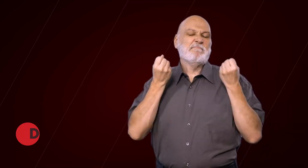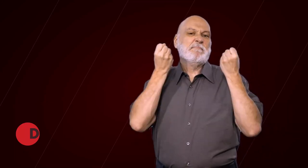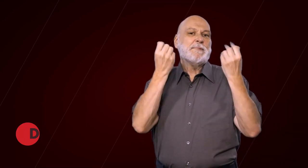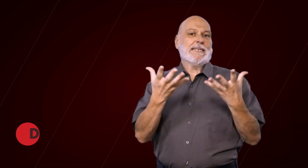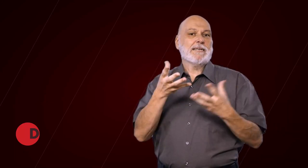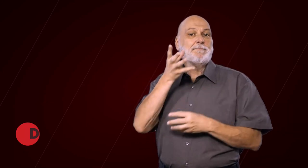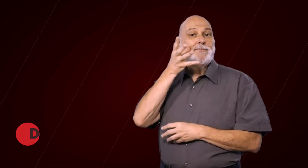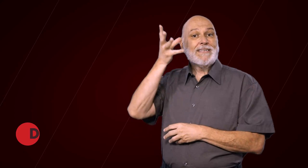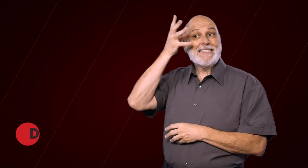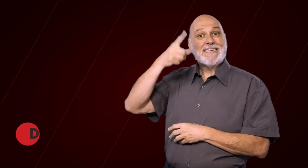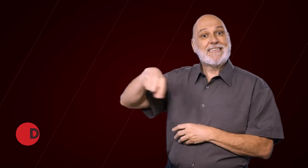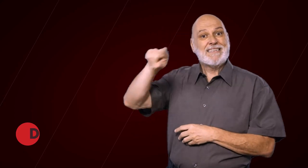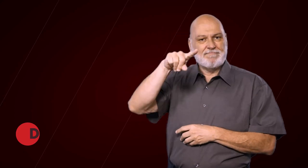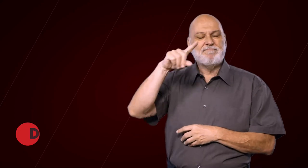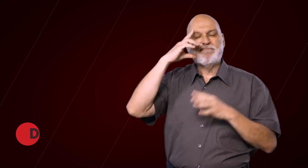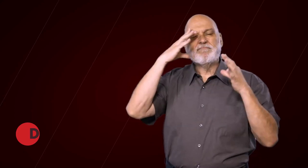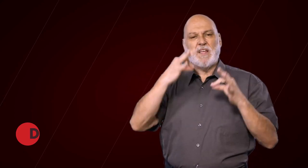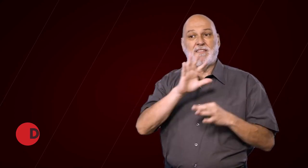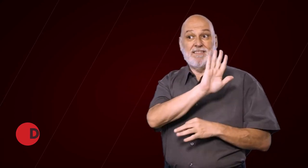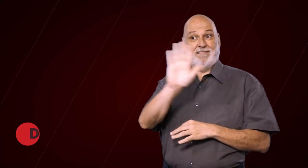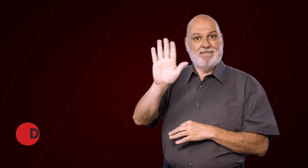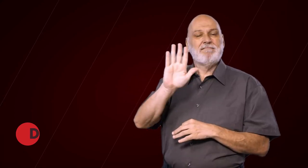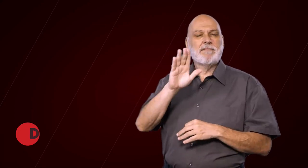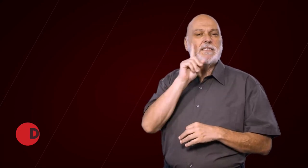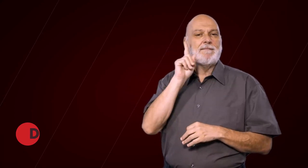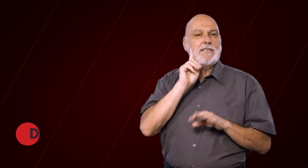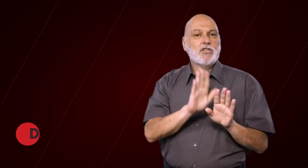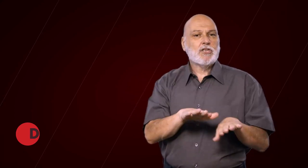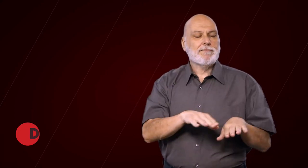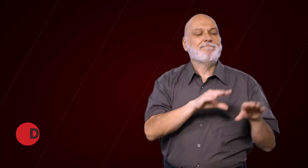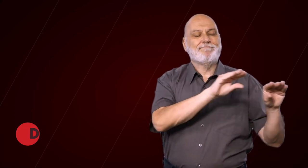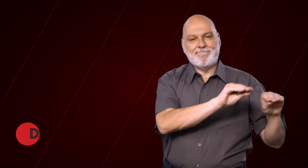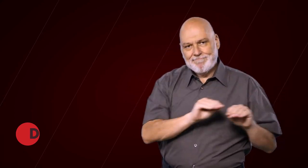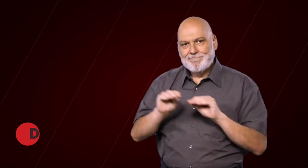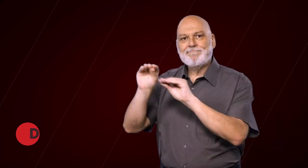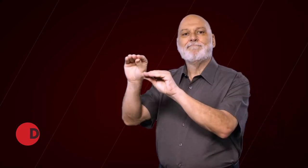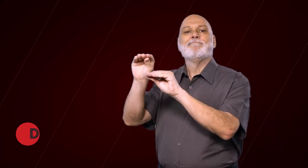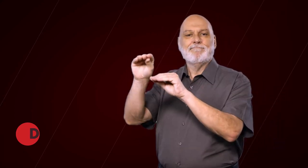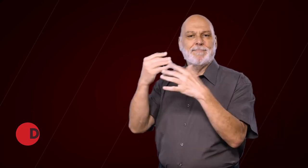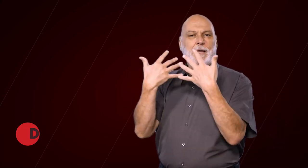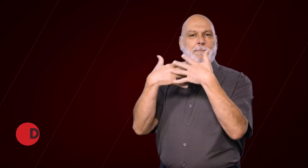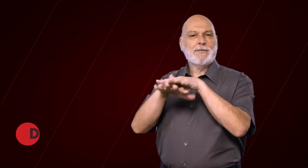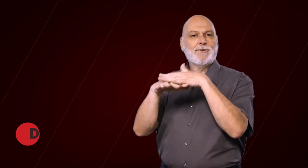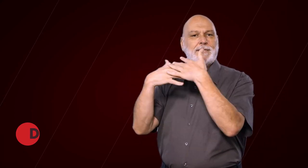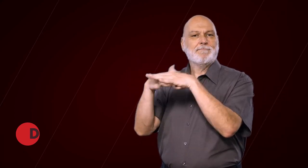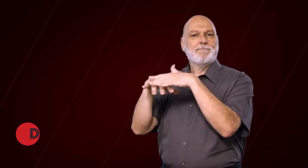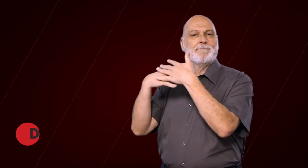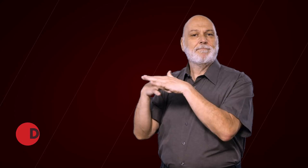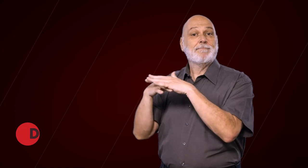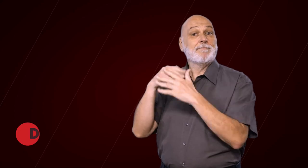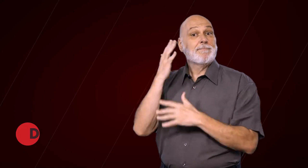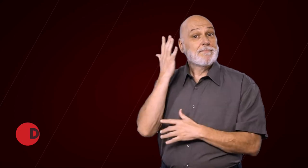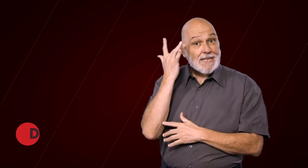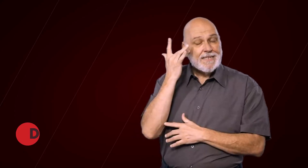Many parents are choosing to enroll their Deaf children in